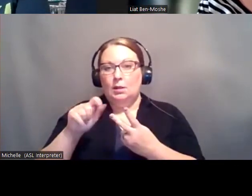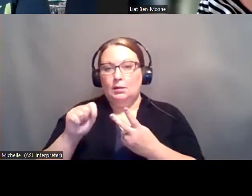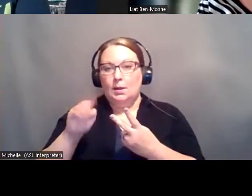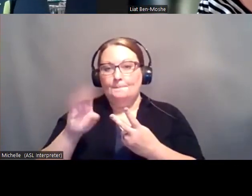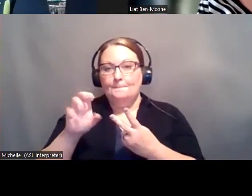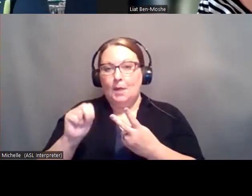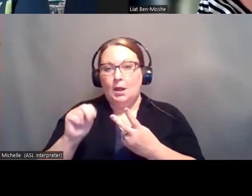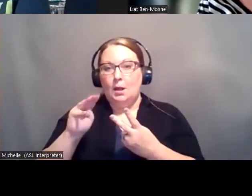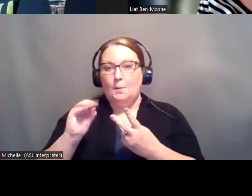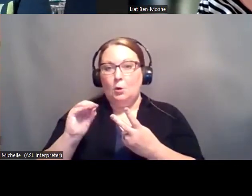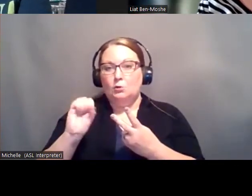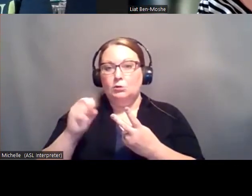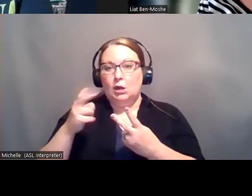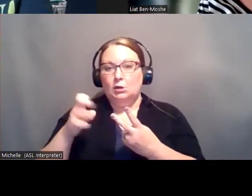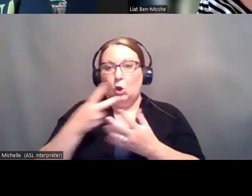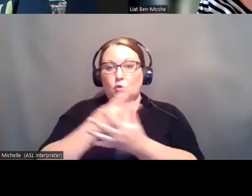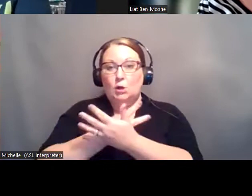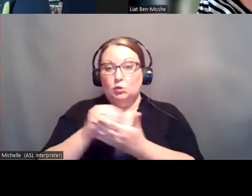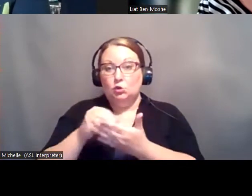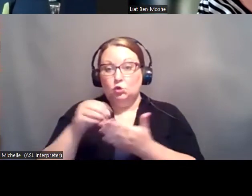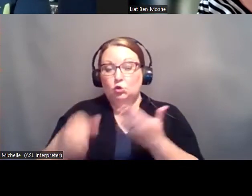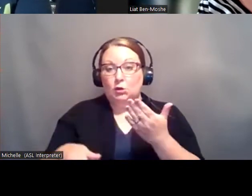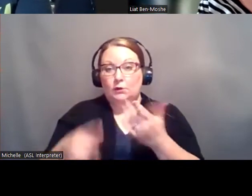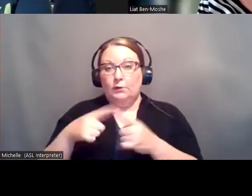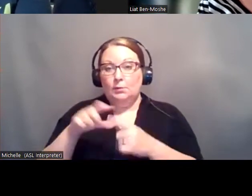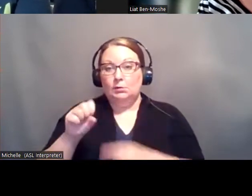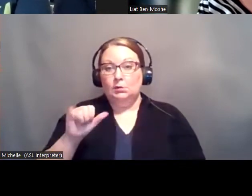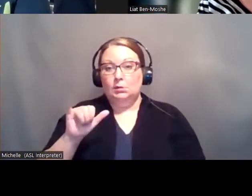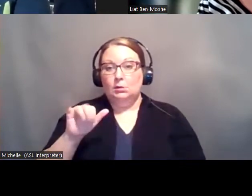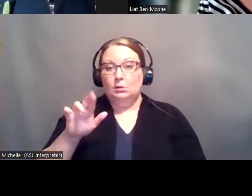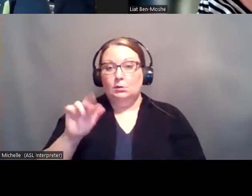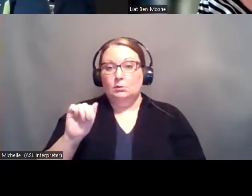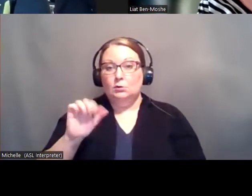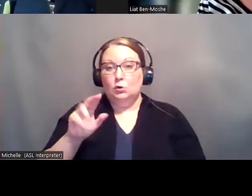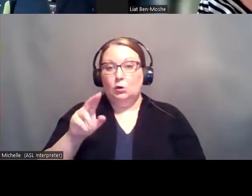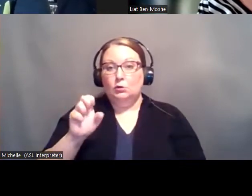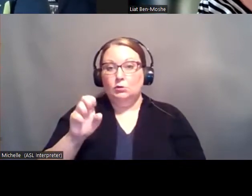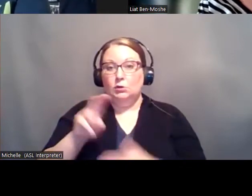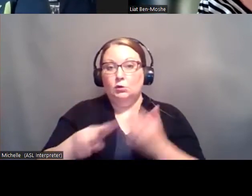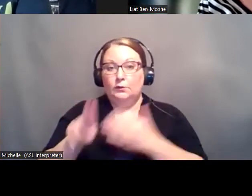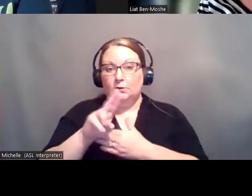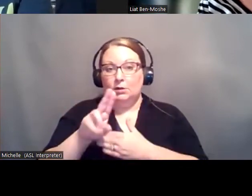who was a graduate student at Syracuse University. And we have Diane Wiener,